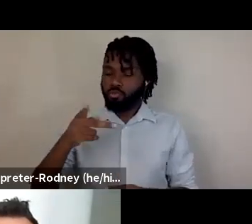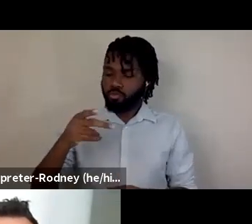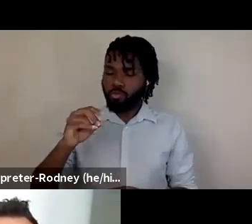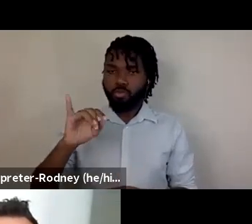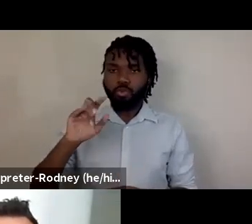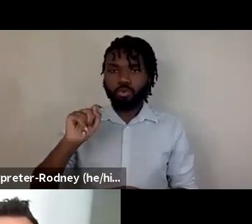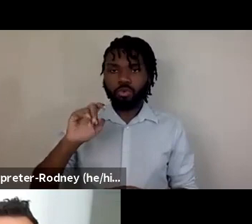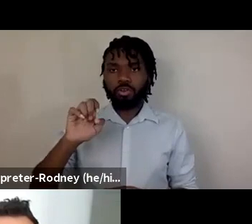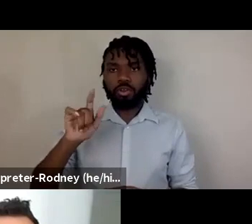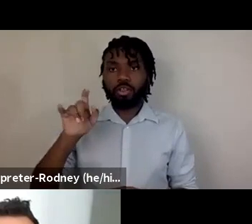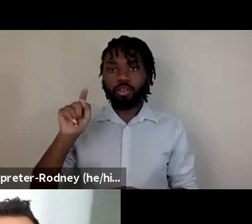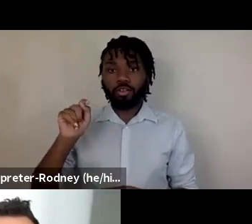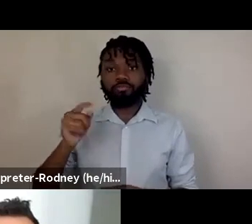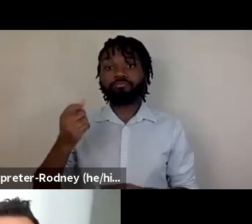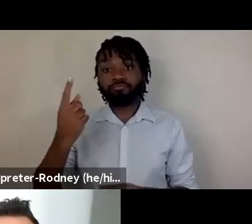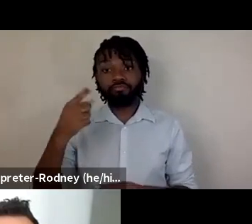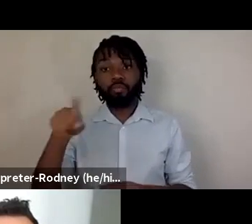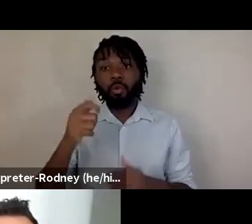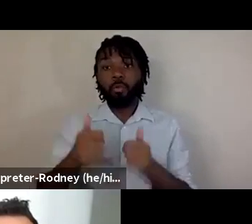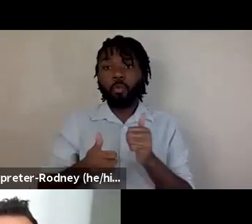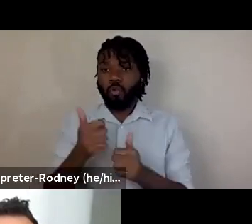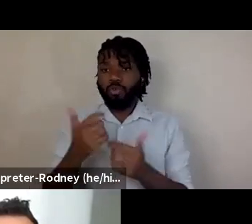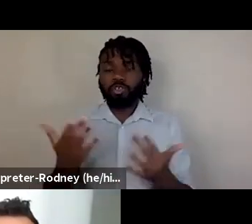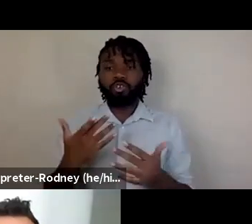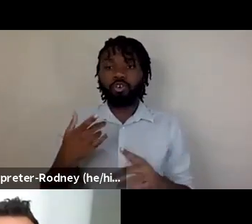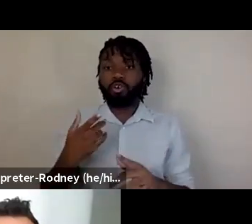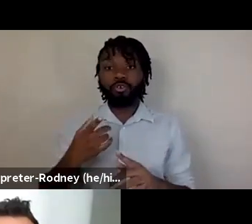most of us, in North America on stolen indigenous land.